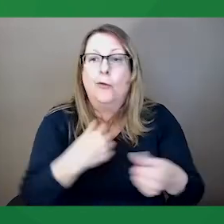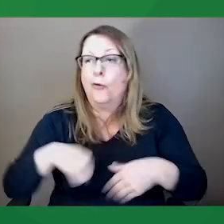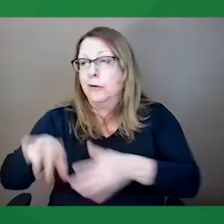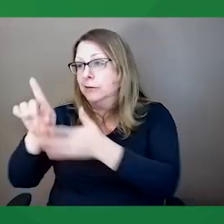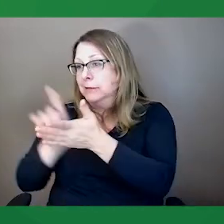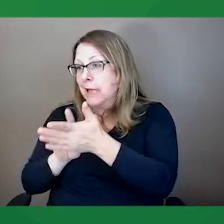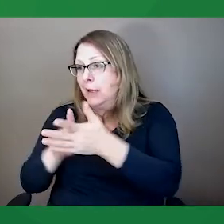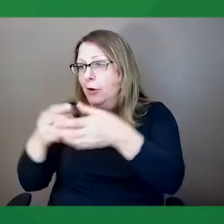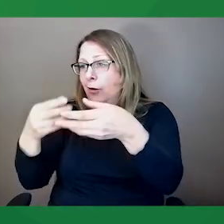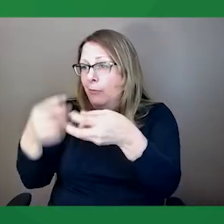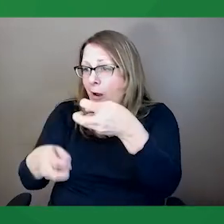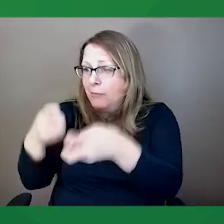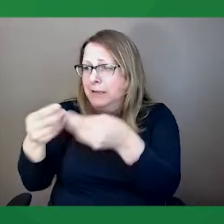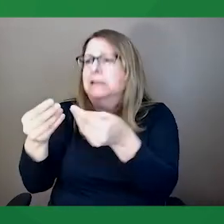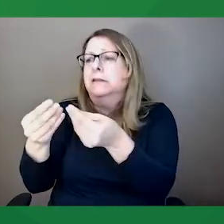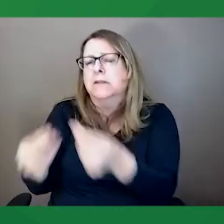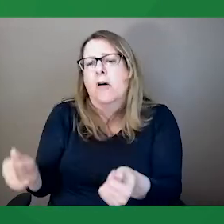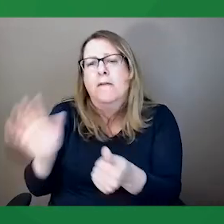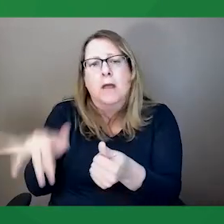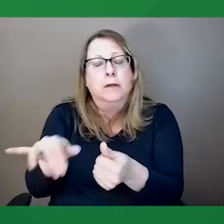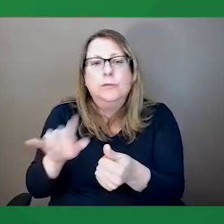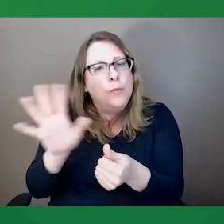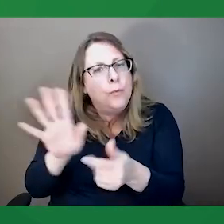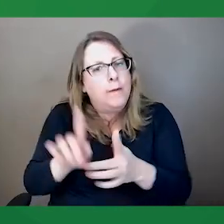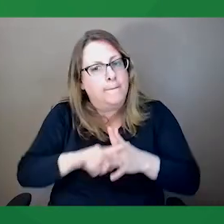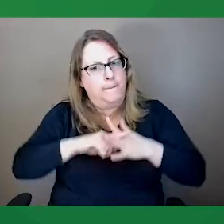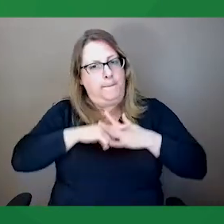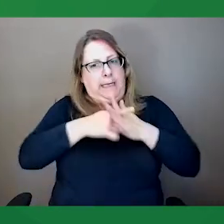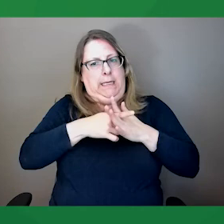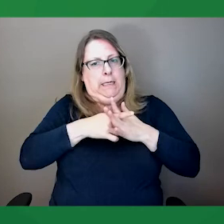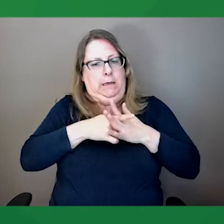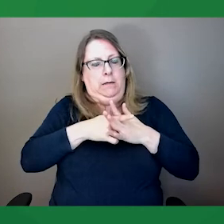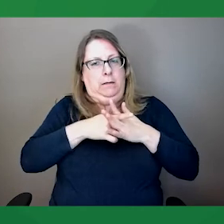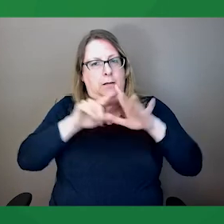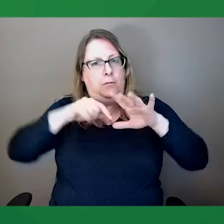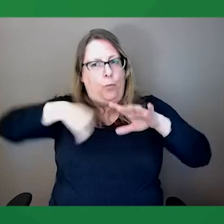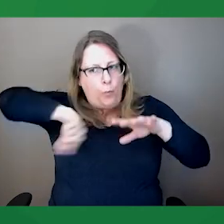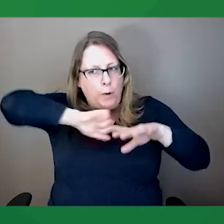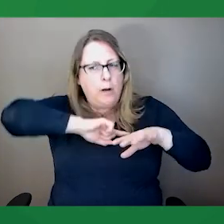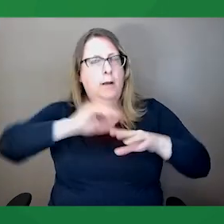is not a developer problem, it's all of us when we design, when we think about